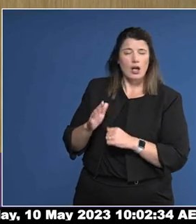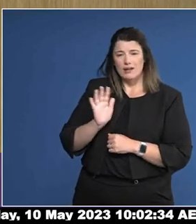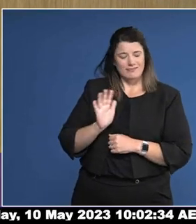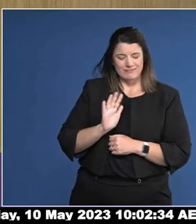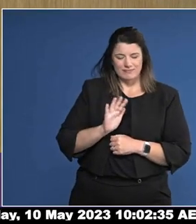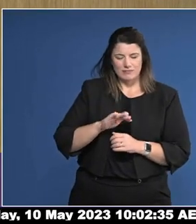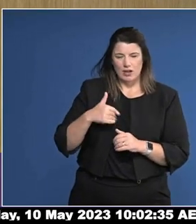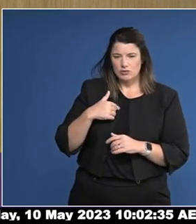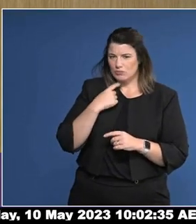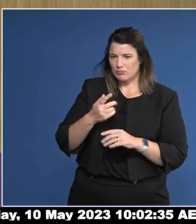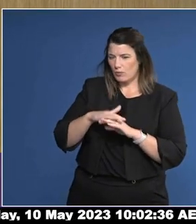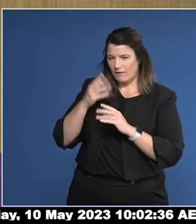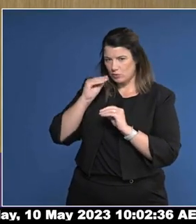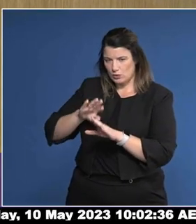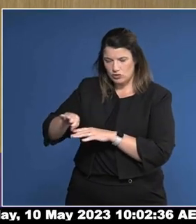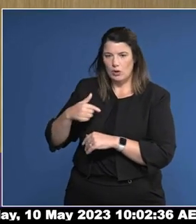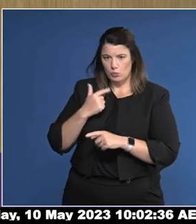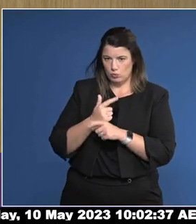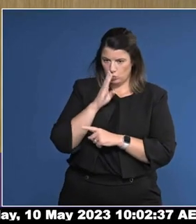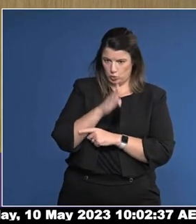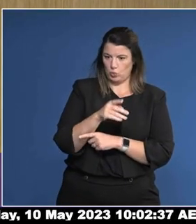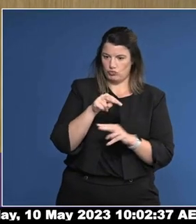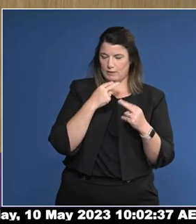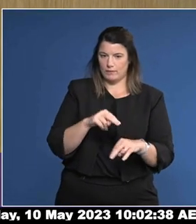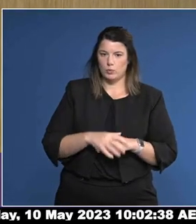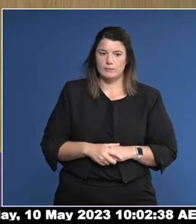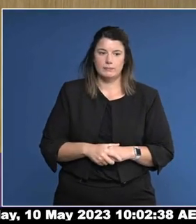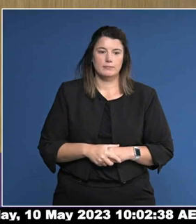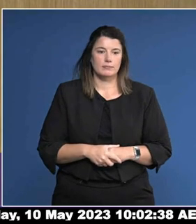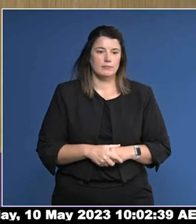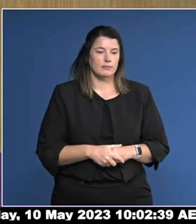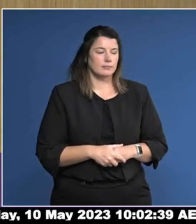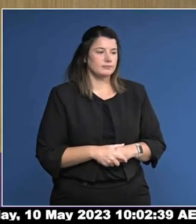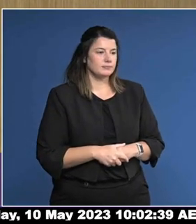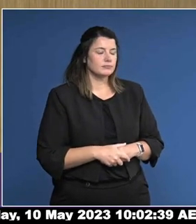Can I just - Senior Counsel asked you were you required to do